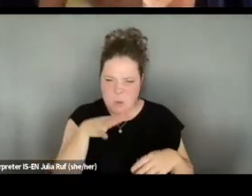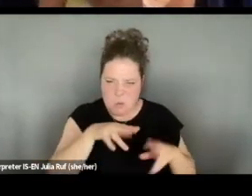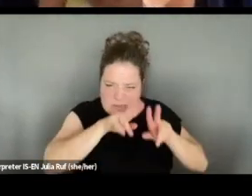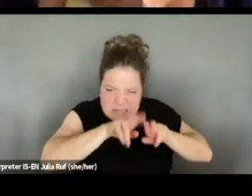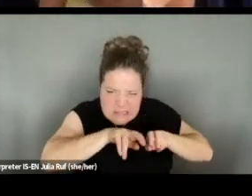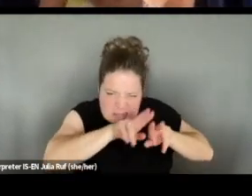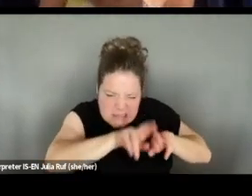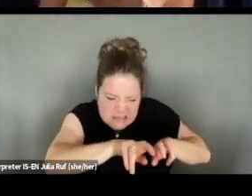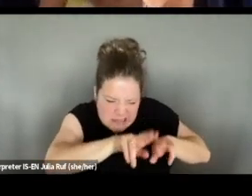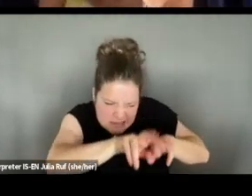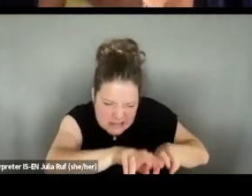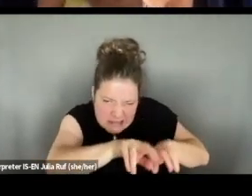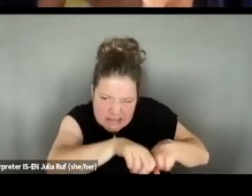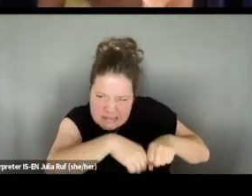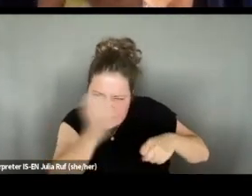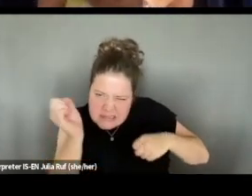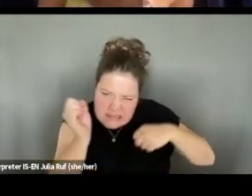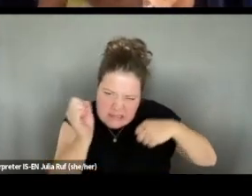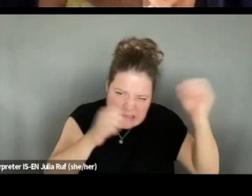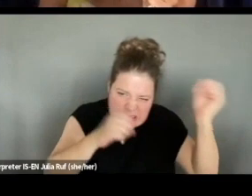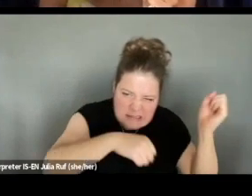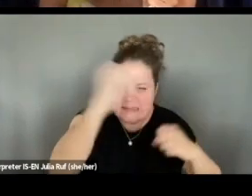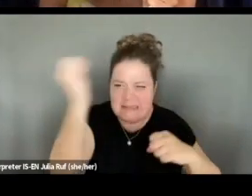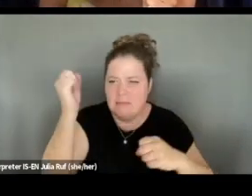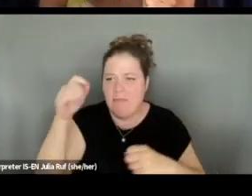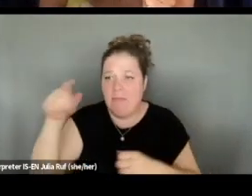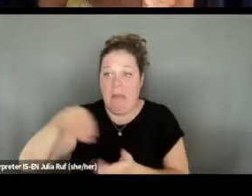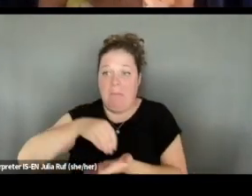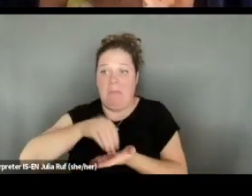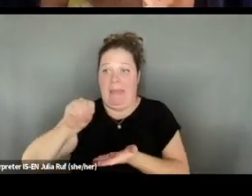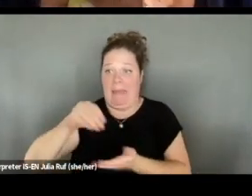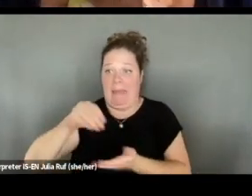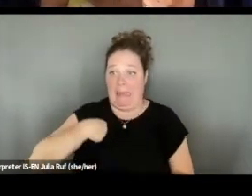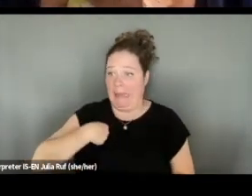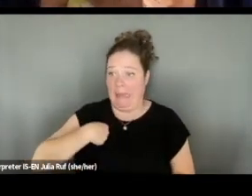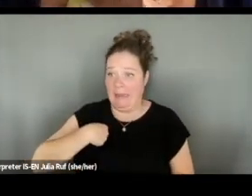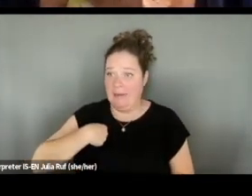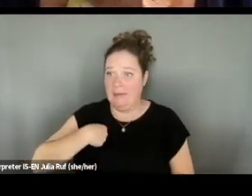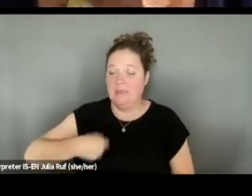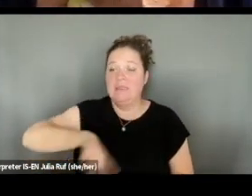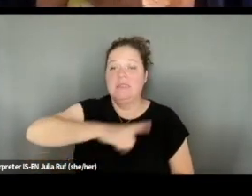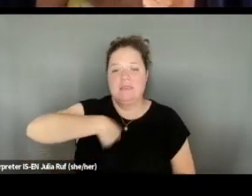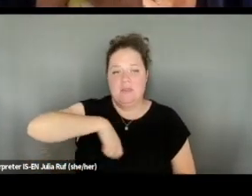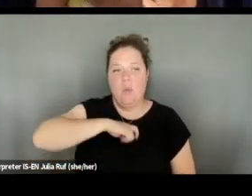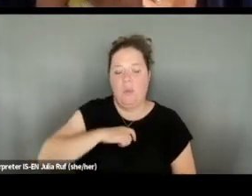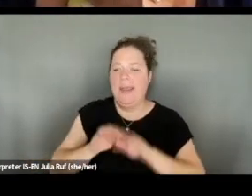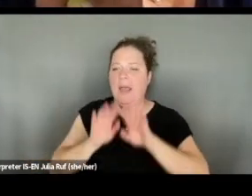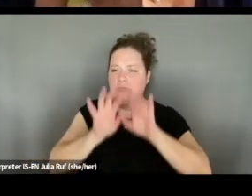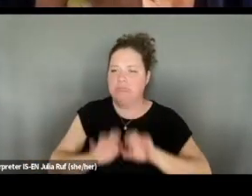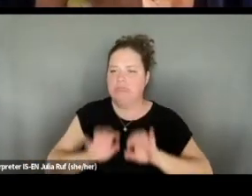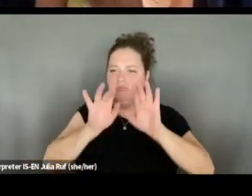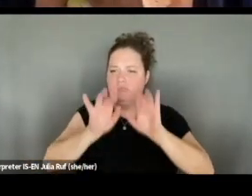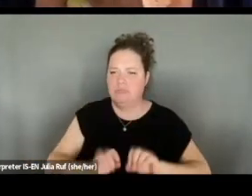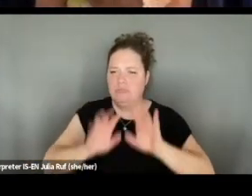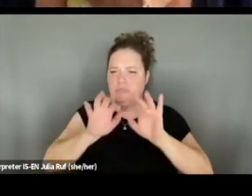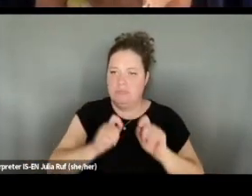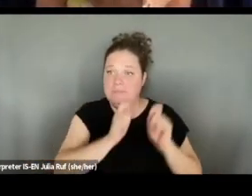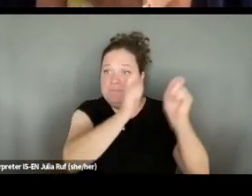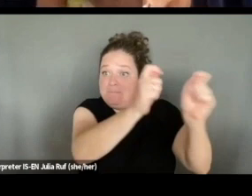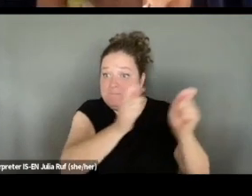with things, so that is why we are also writing proposals and getting funding from several different